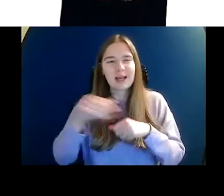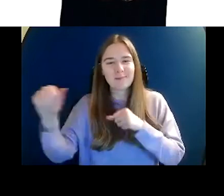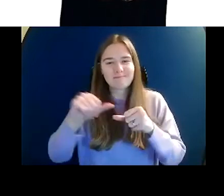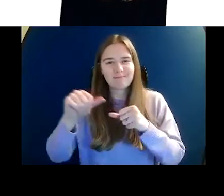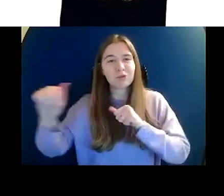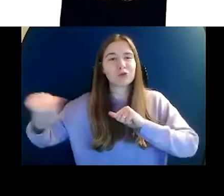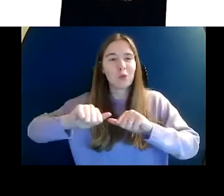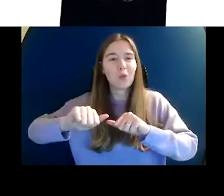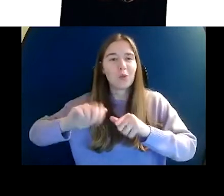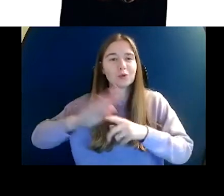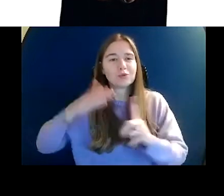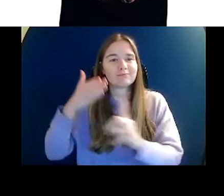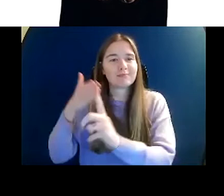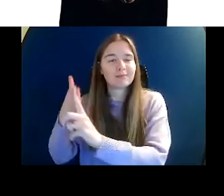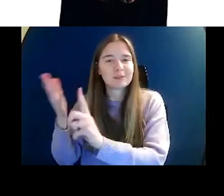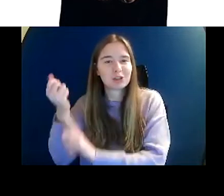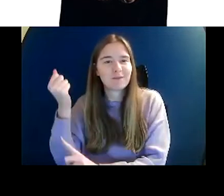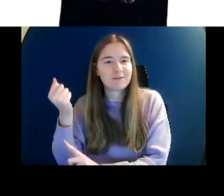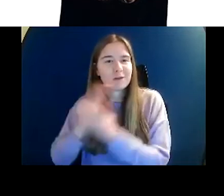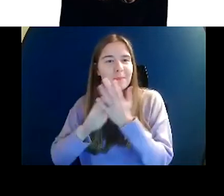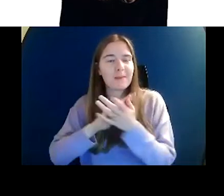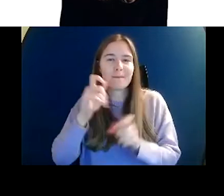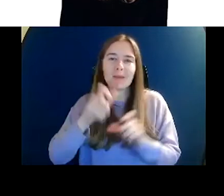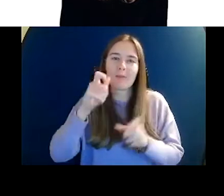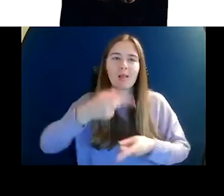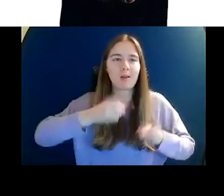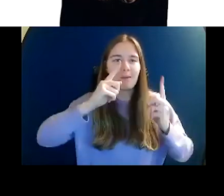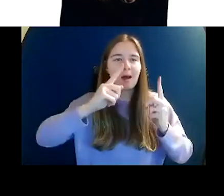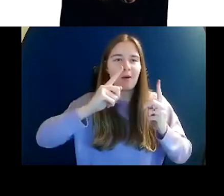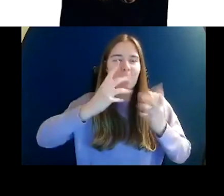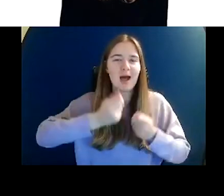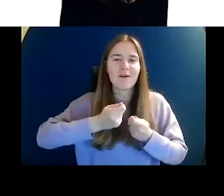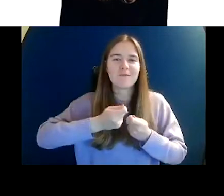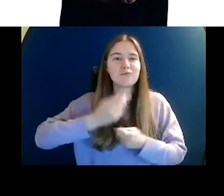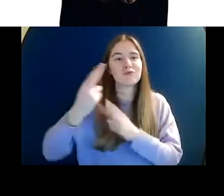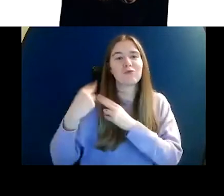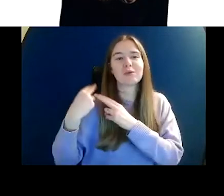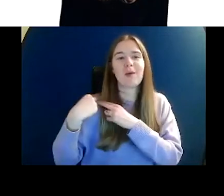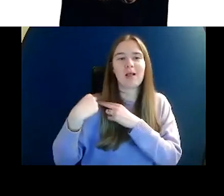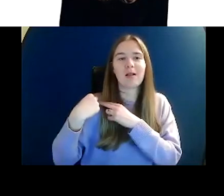so actually those empower actually have responsibility for acting within the timescales that they're actually in power.